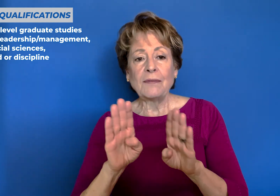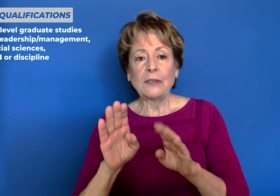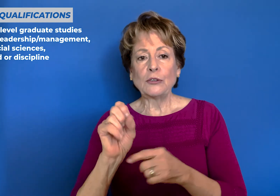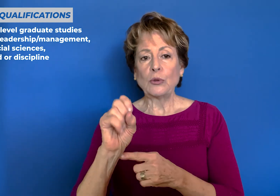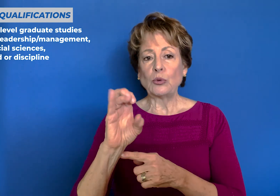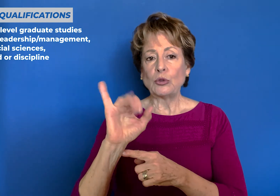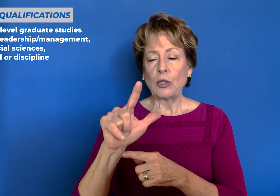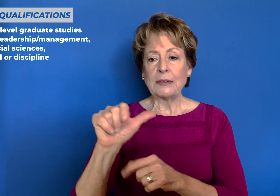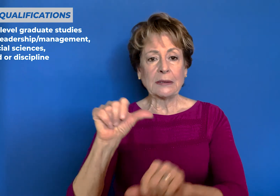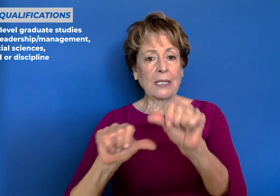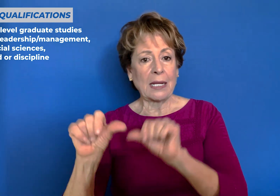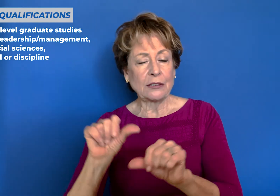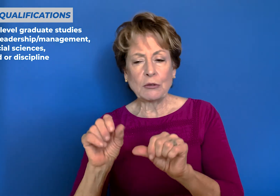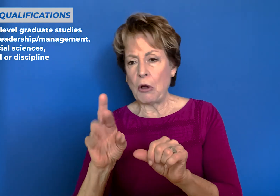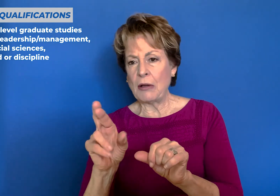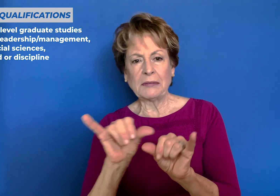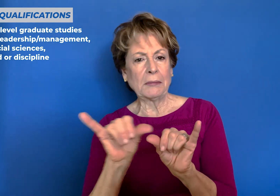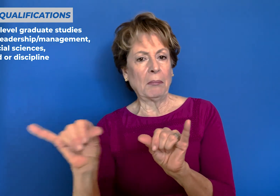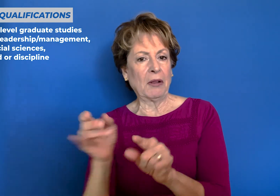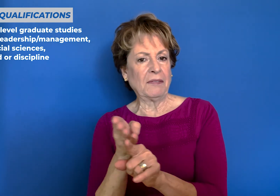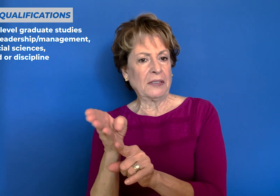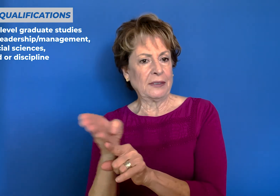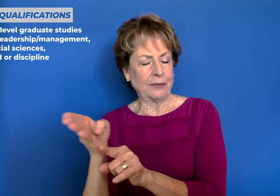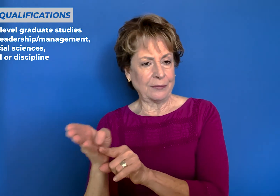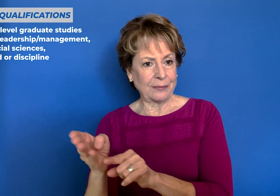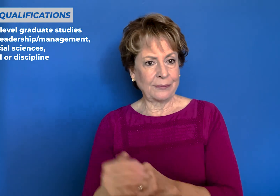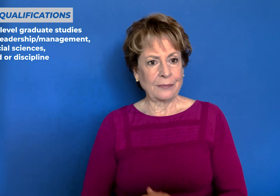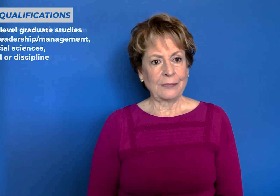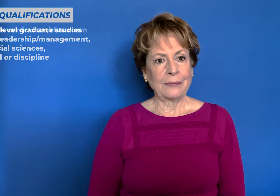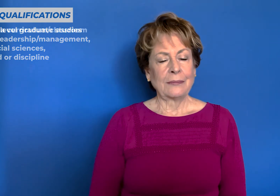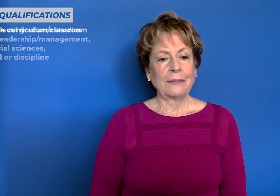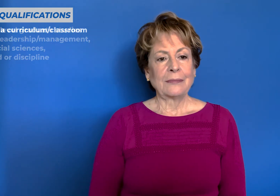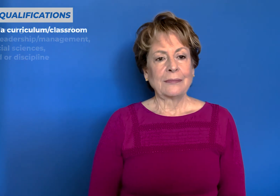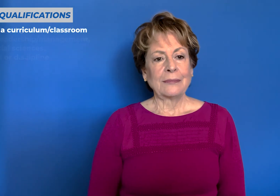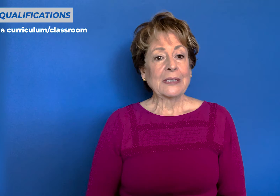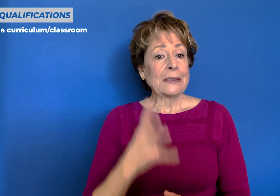behavioral/social sciences, or related field or discipline.